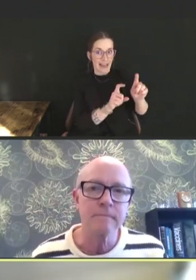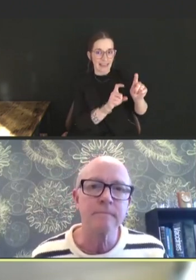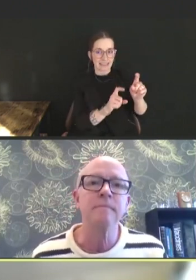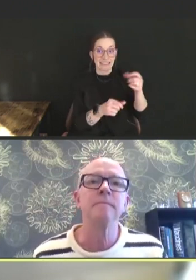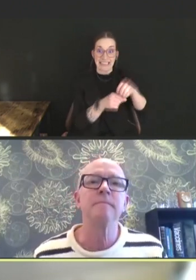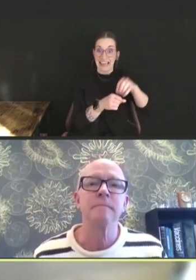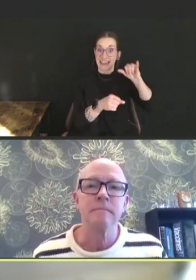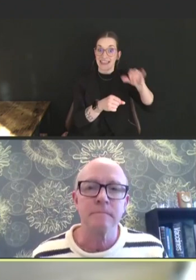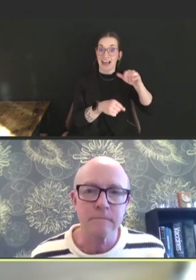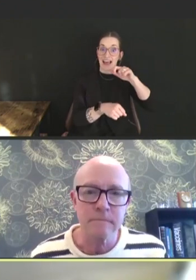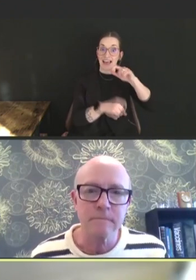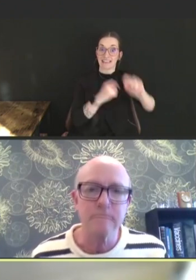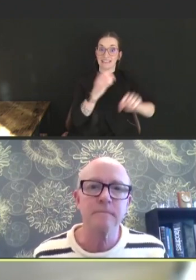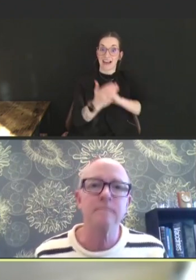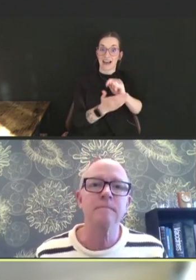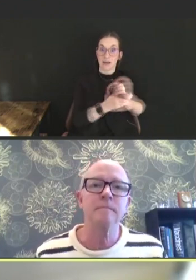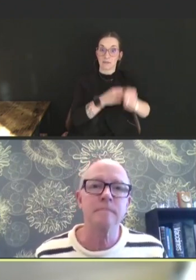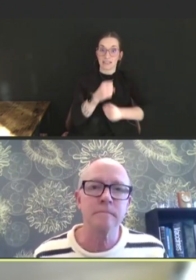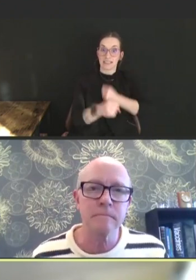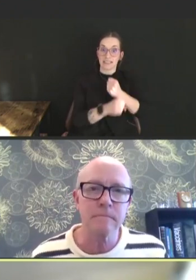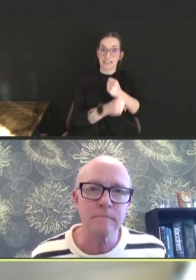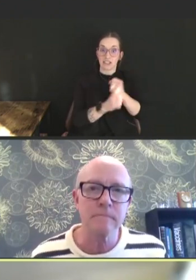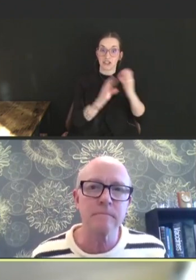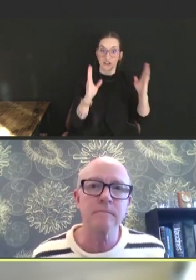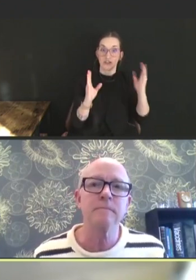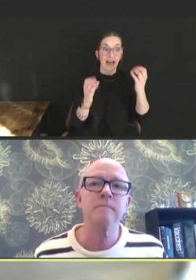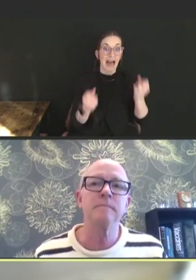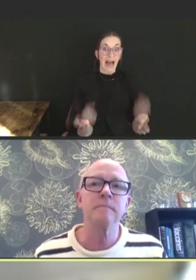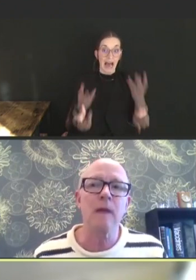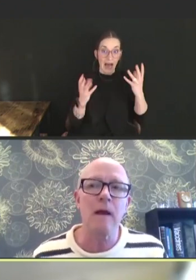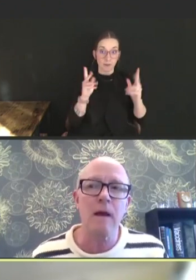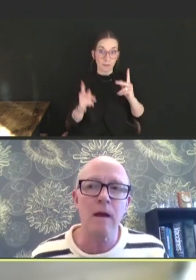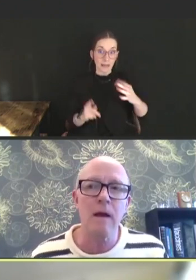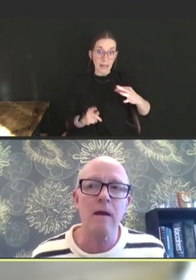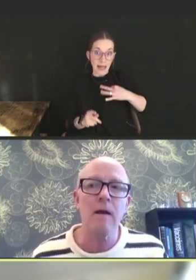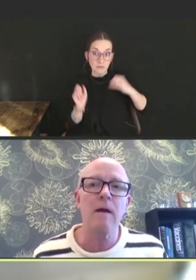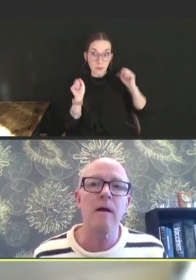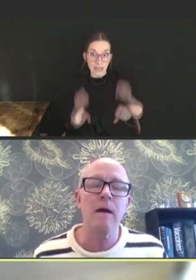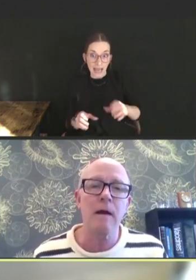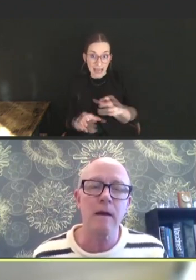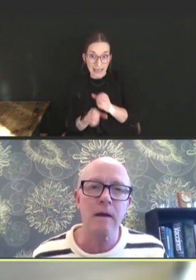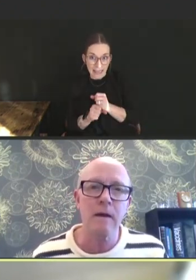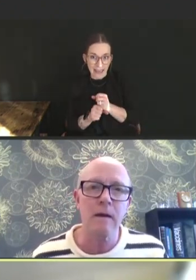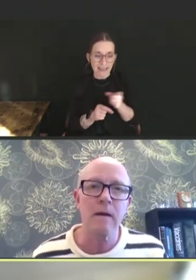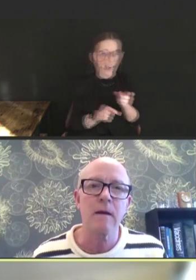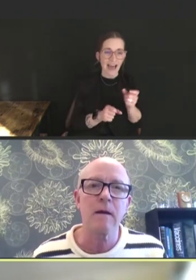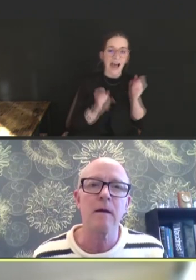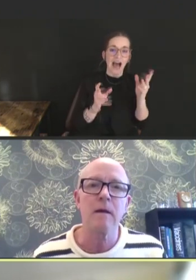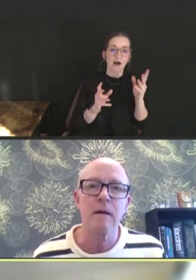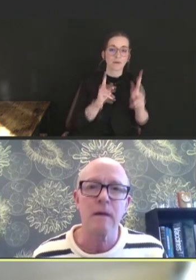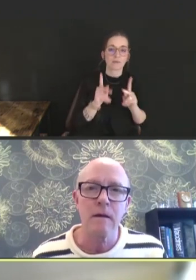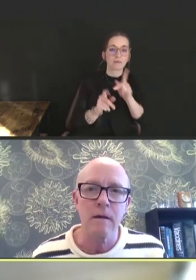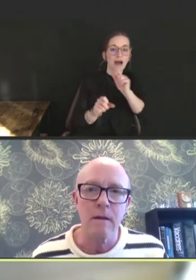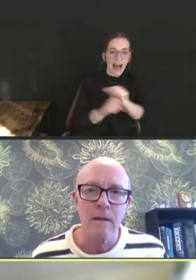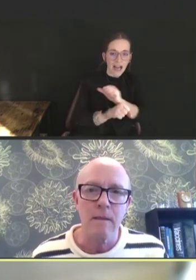for this, how many actually got vaccinated? And so, all this was supposed to do was to say, are there changes and trends because